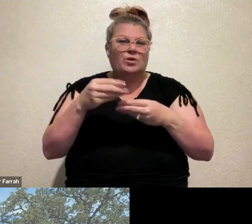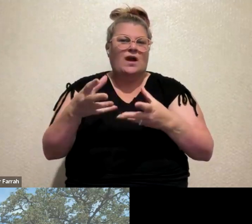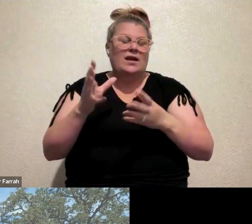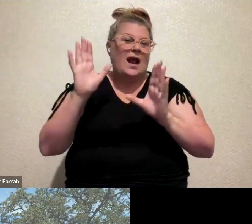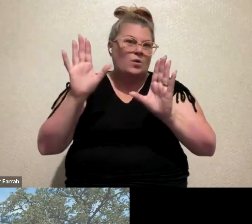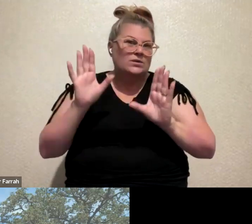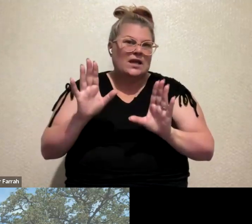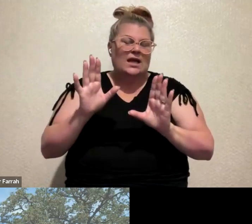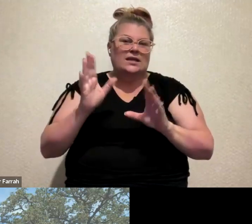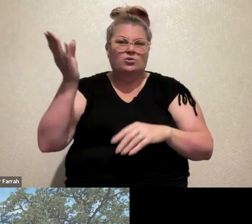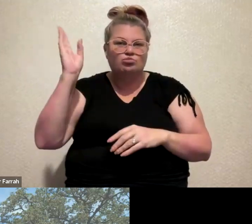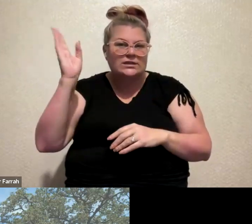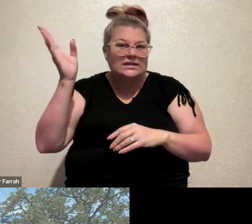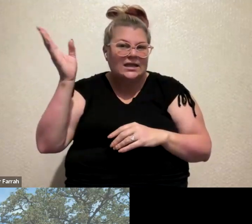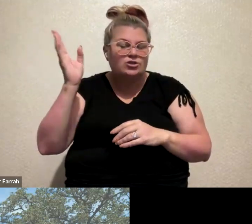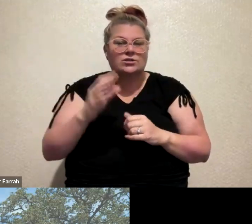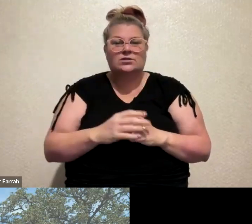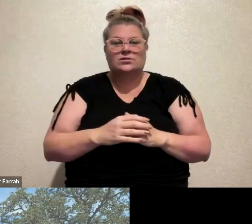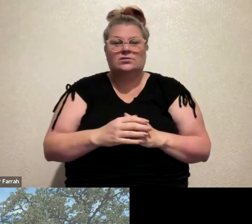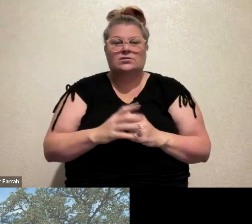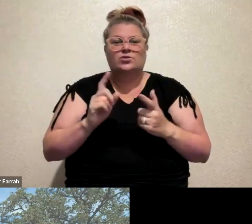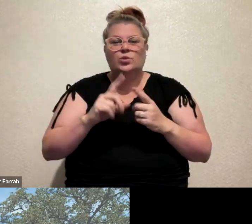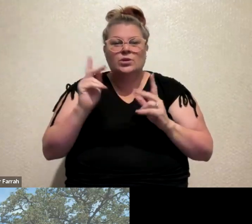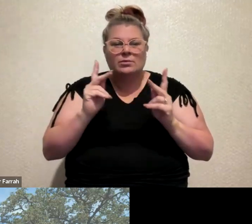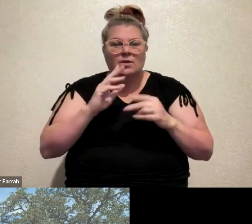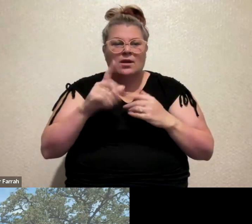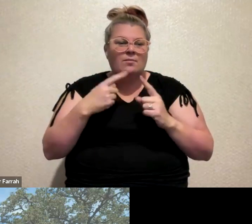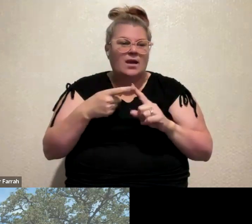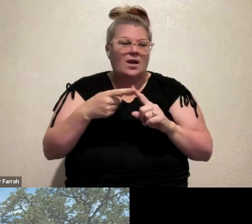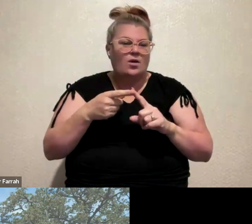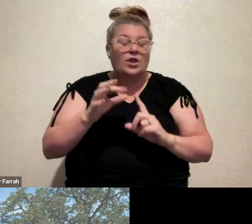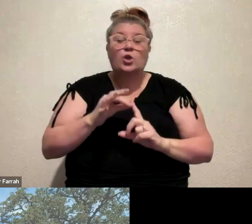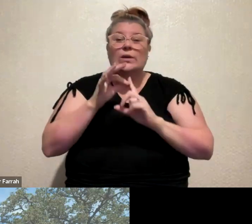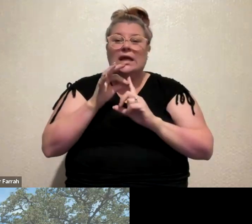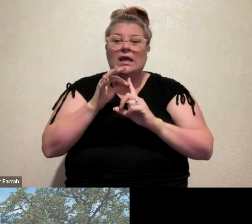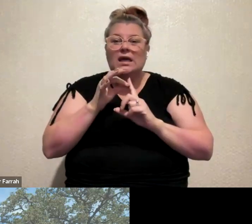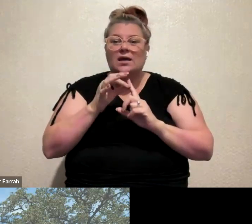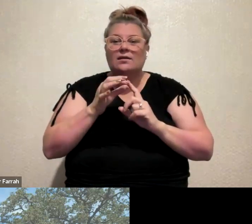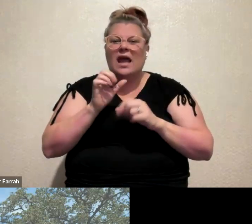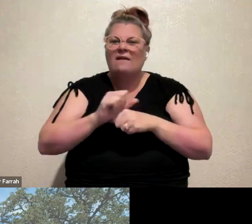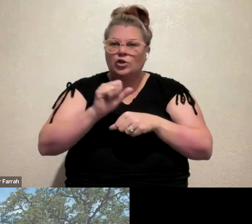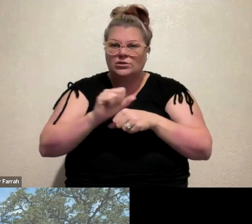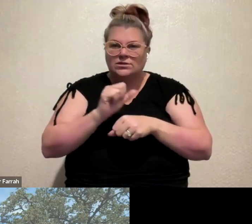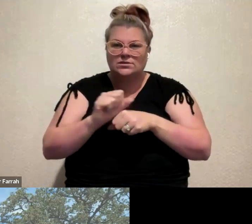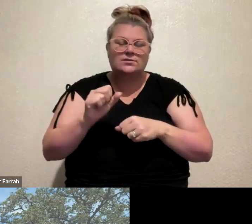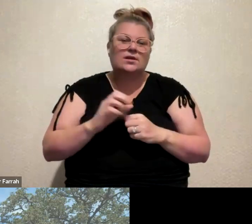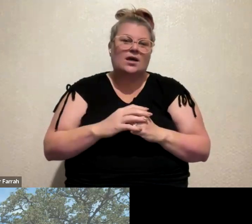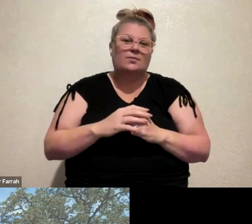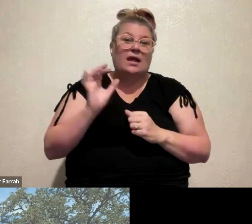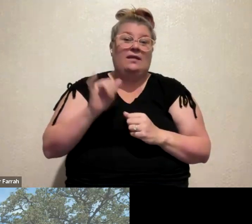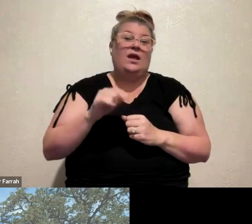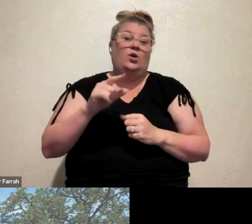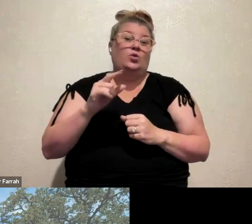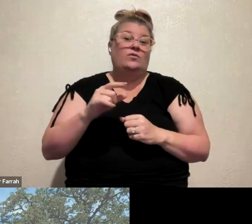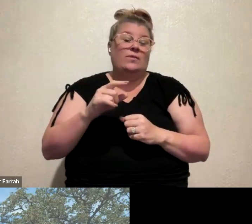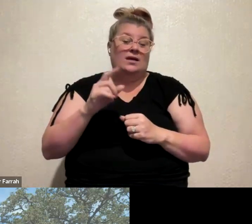presentation to the folks about the unique efforts that you have been leading down in the Central